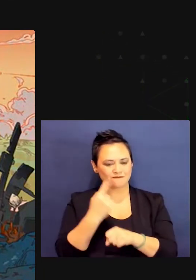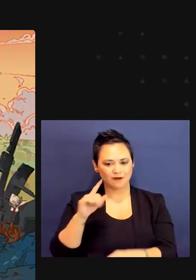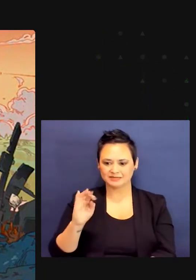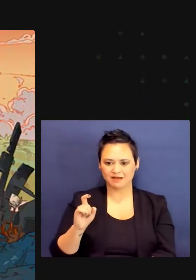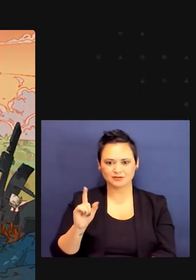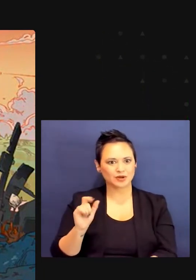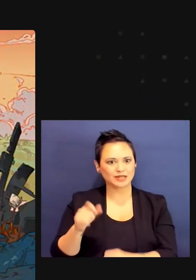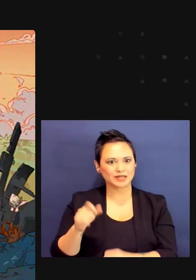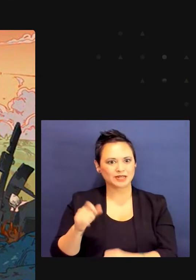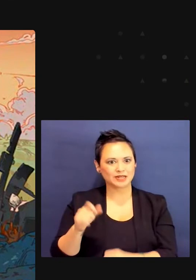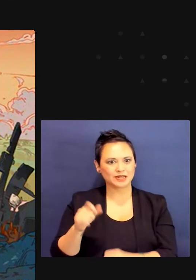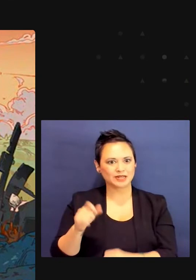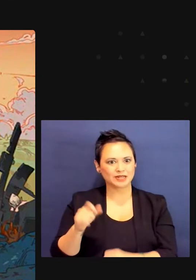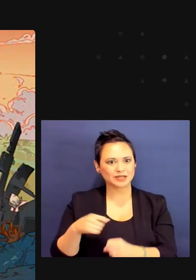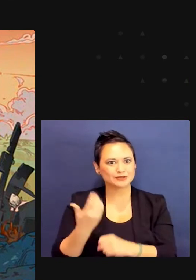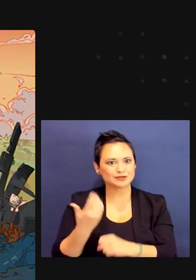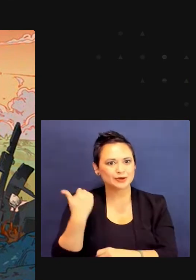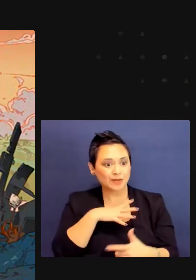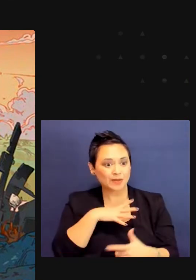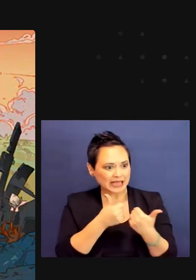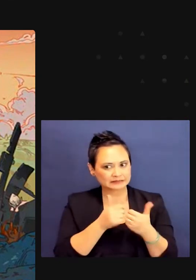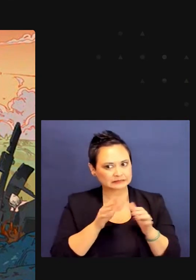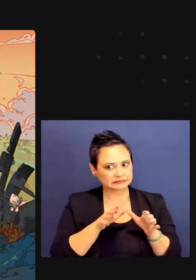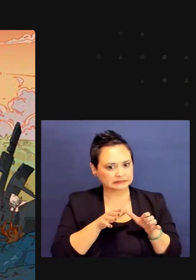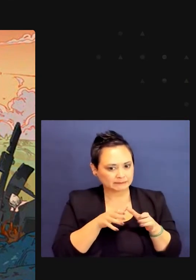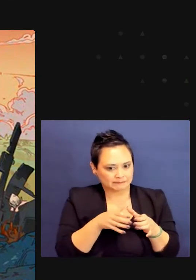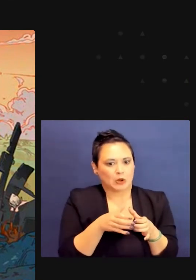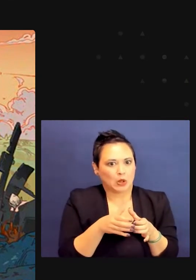And now it's happily a very large group, right?